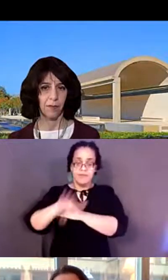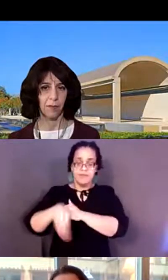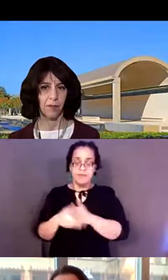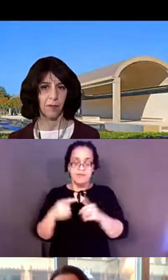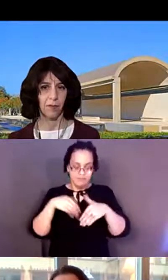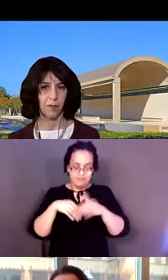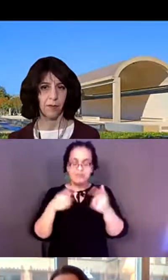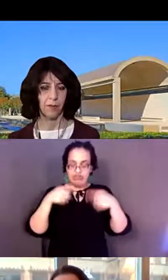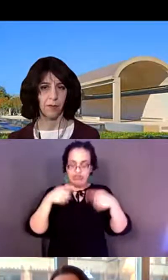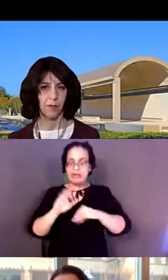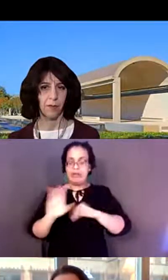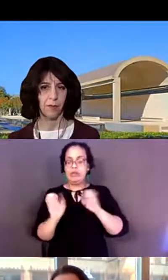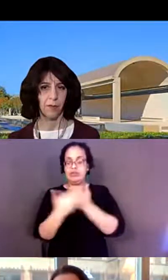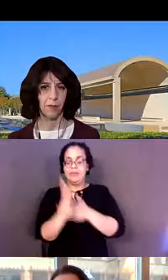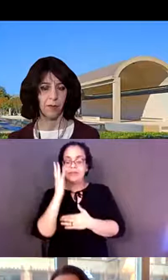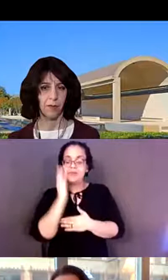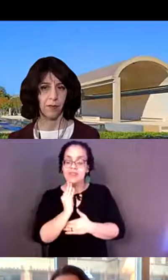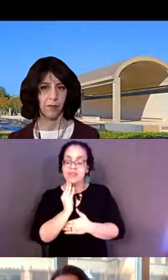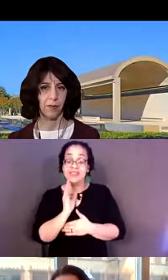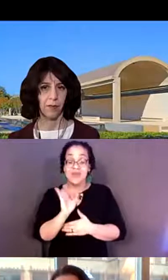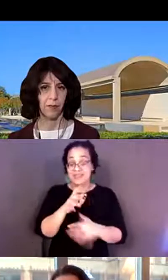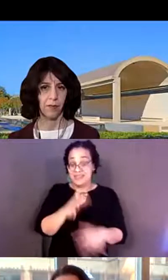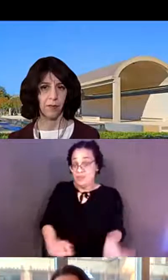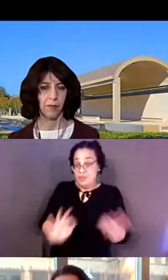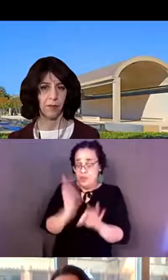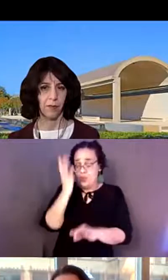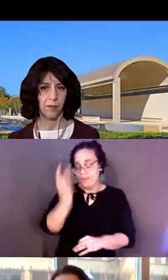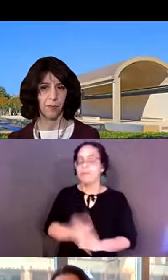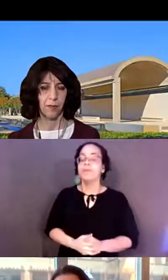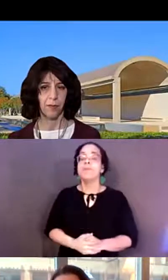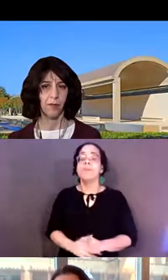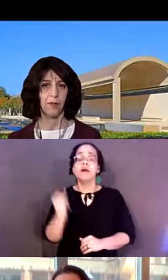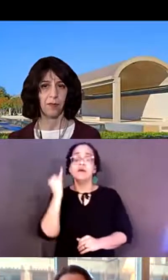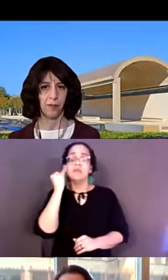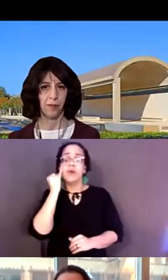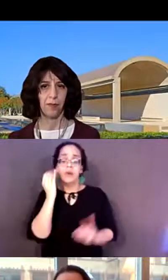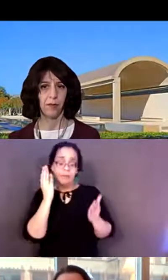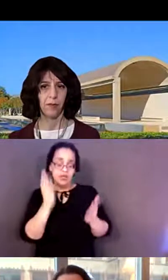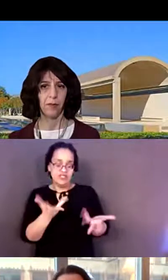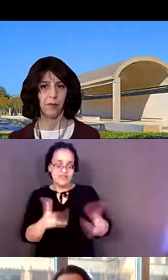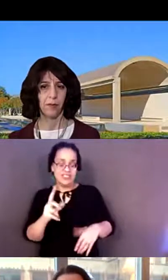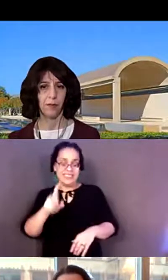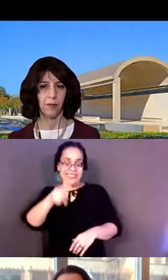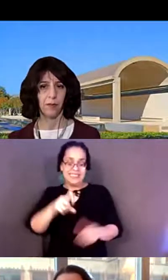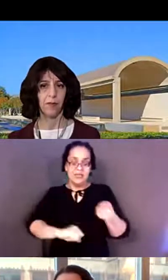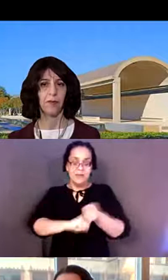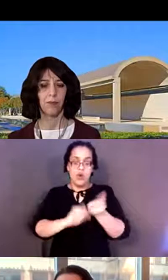These are two key elements because for folks who have paid support workers or